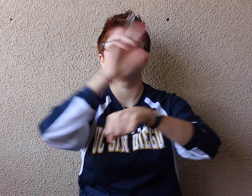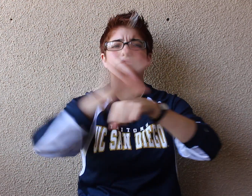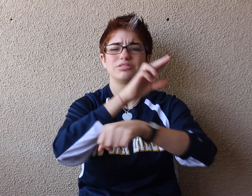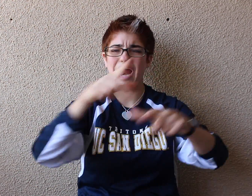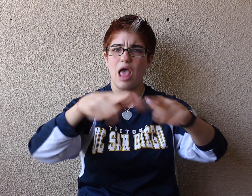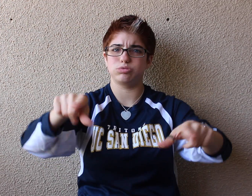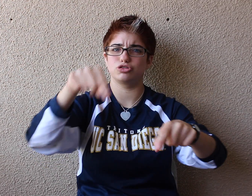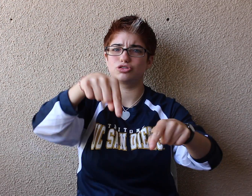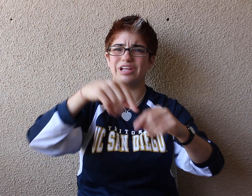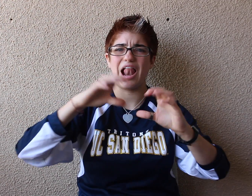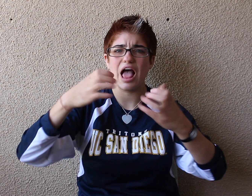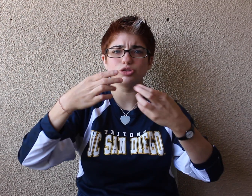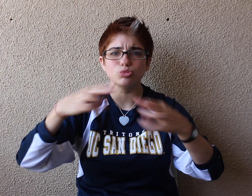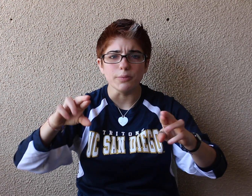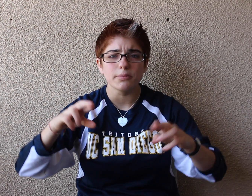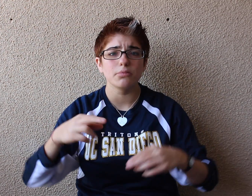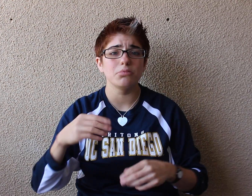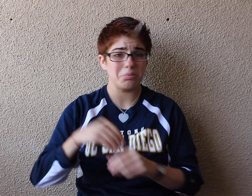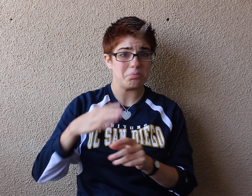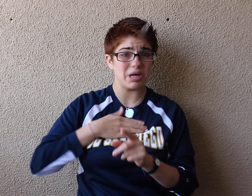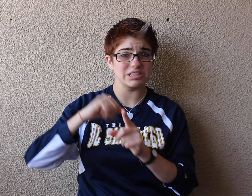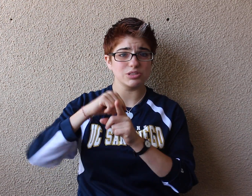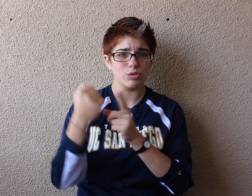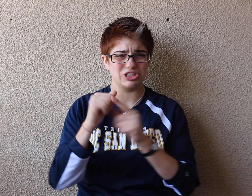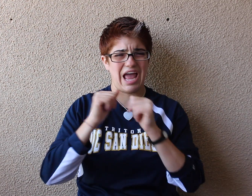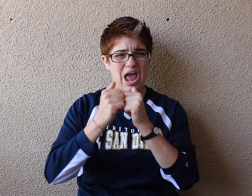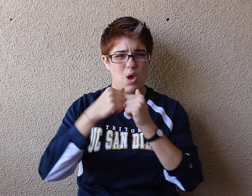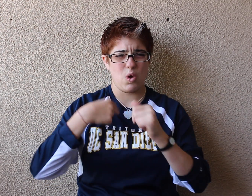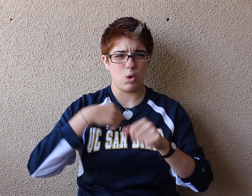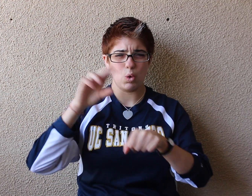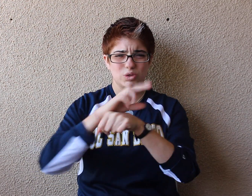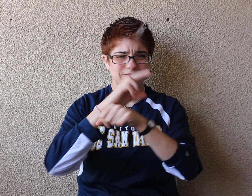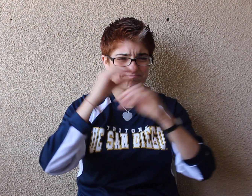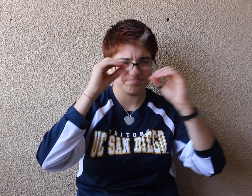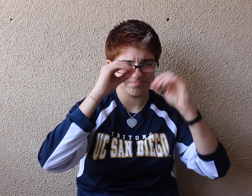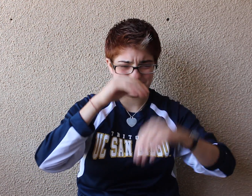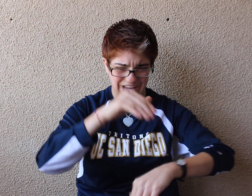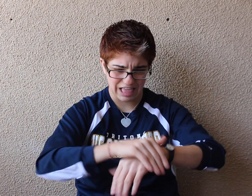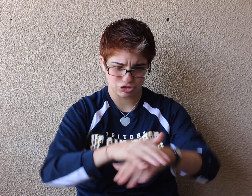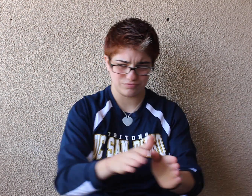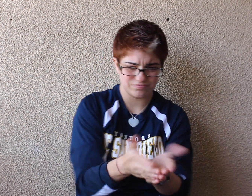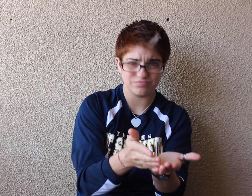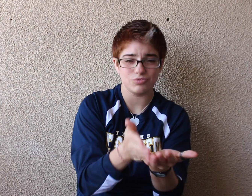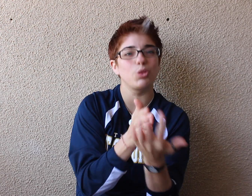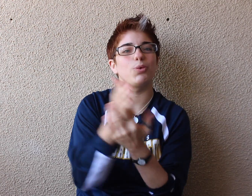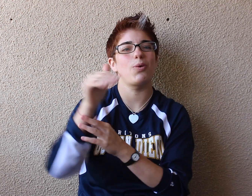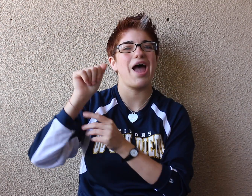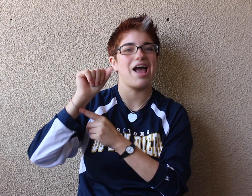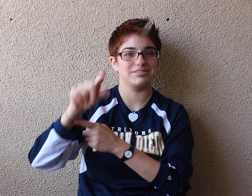how we should use both languages in our classroom instruction. In my situation, it would be how to teach English through ASL.